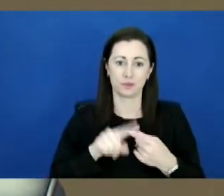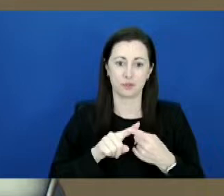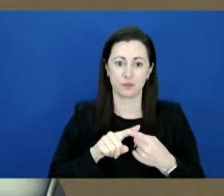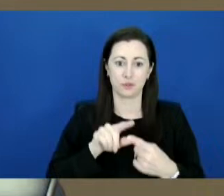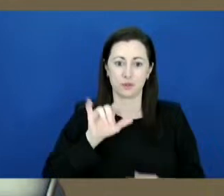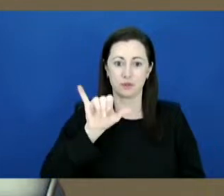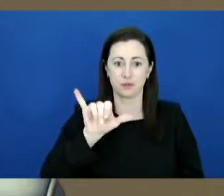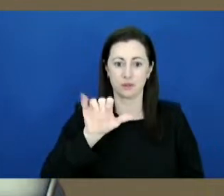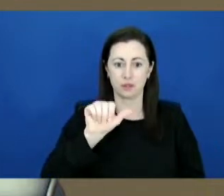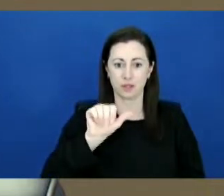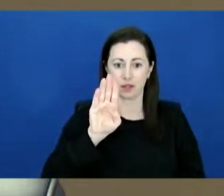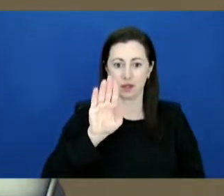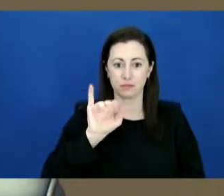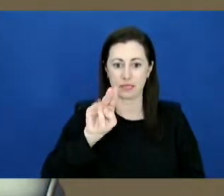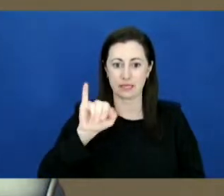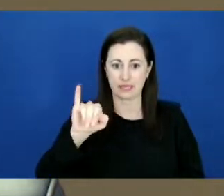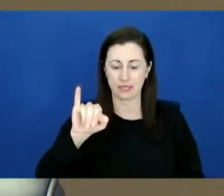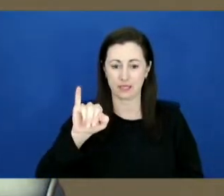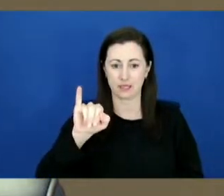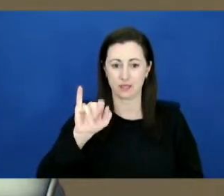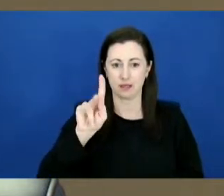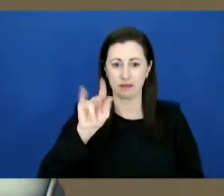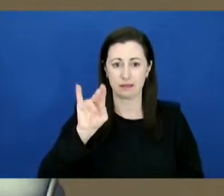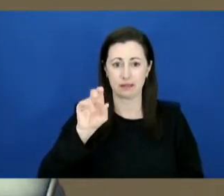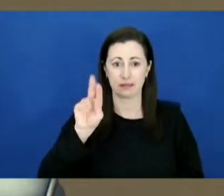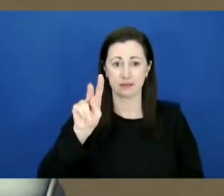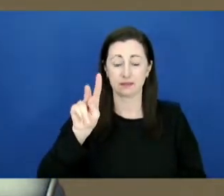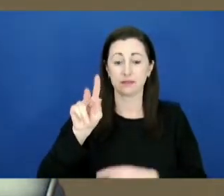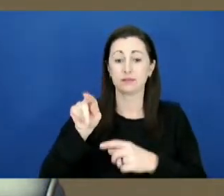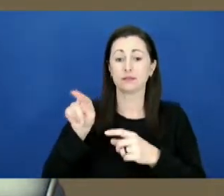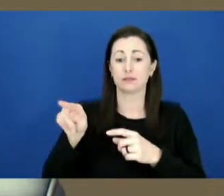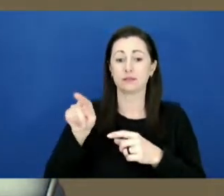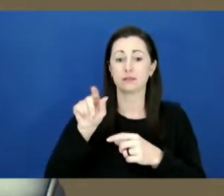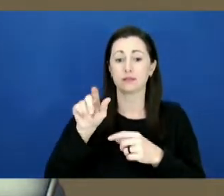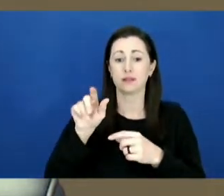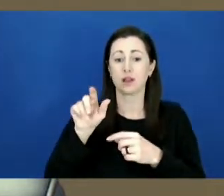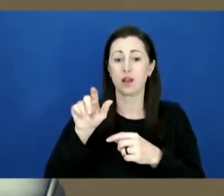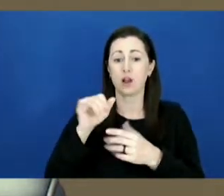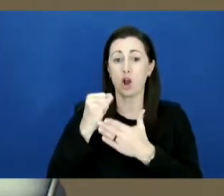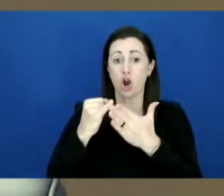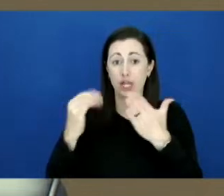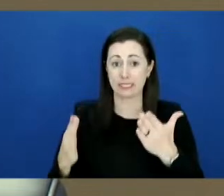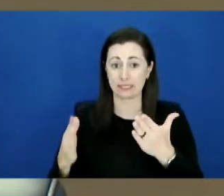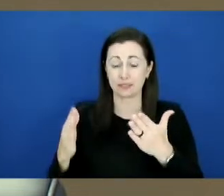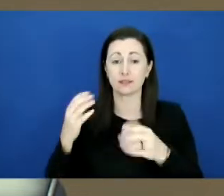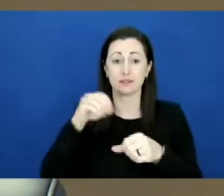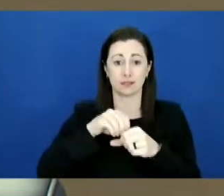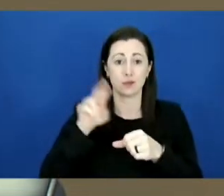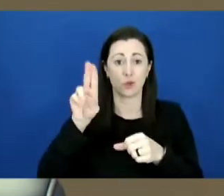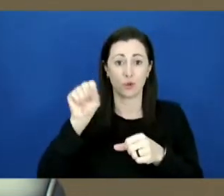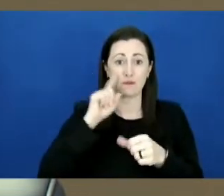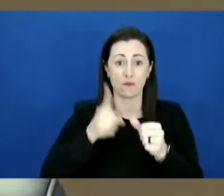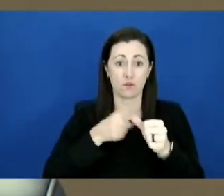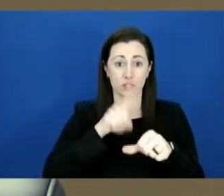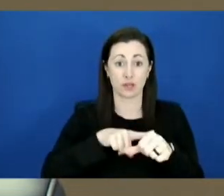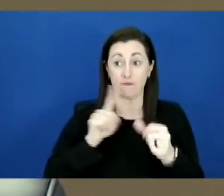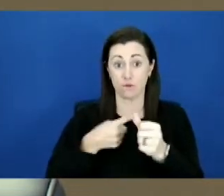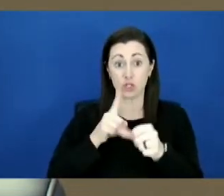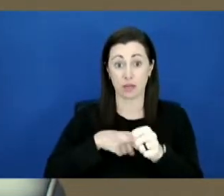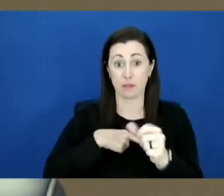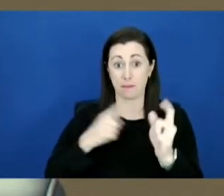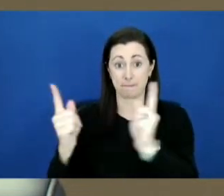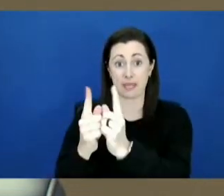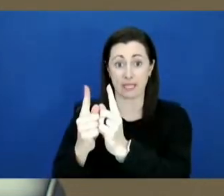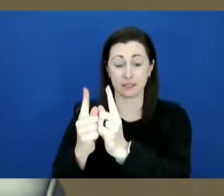SO I WANTED TO SAY WELCOME TO